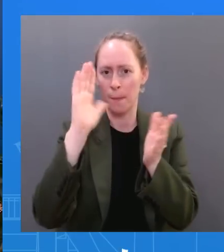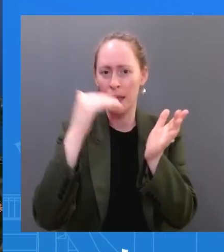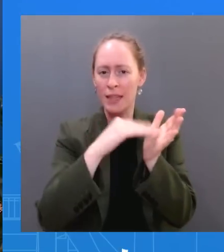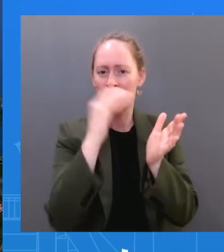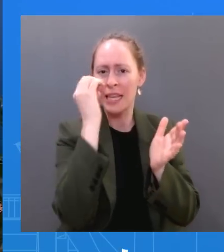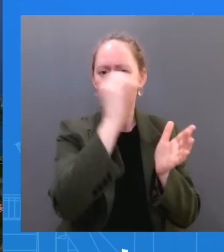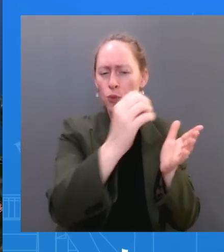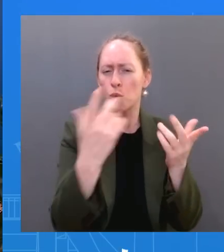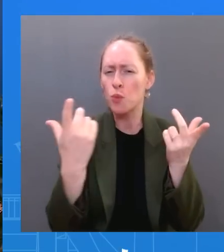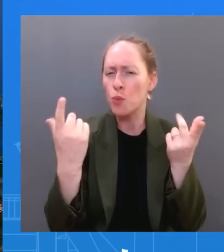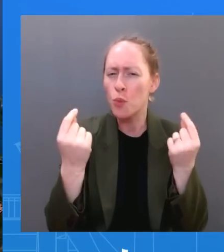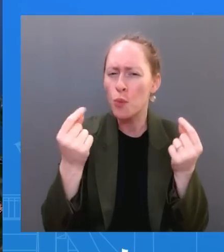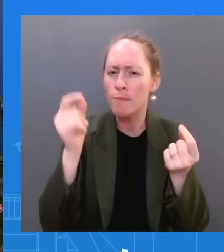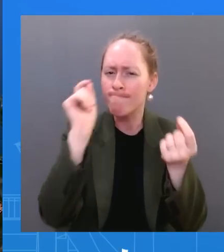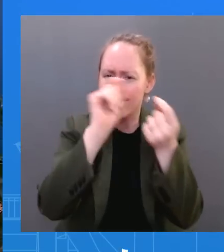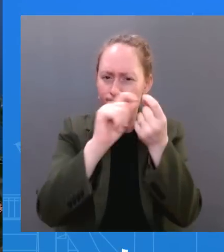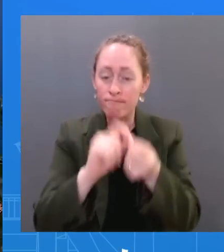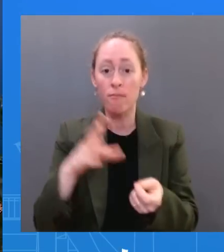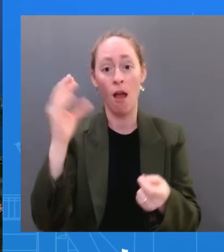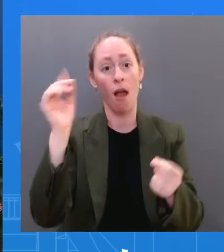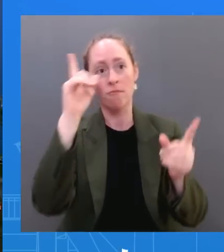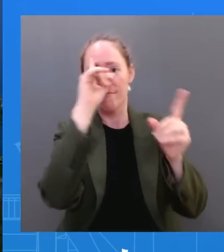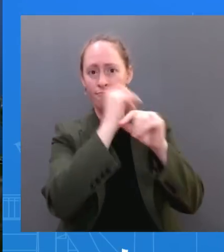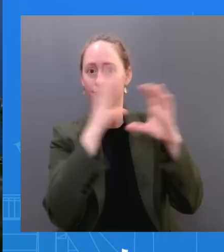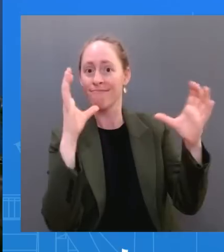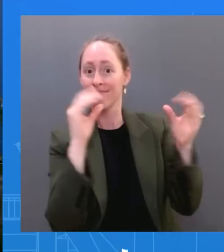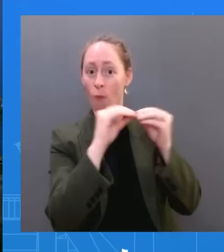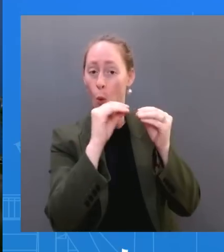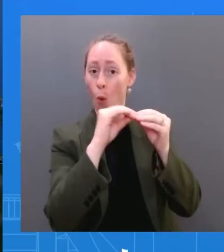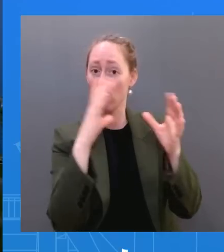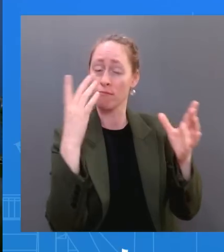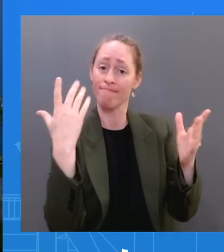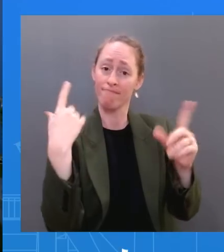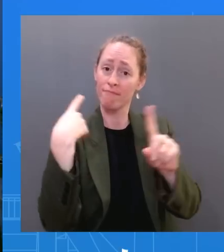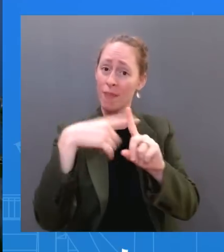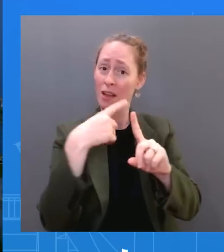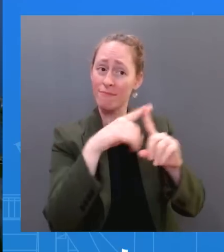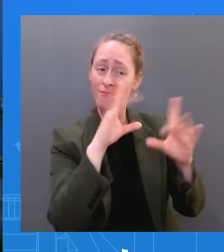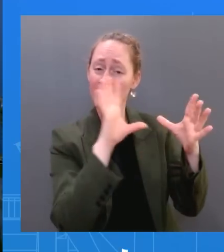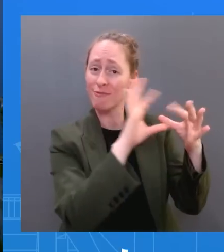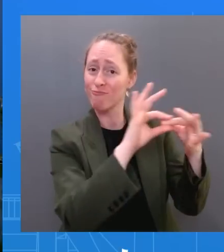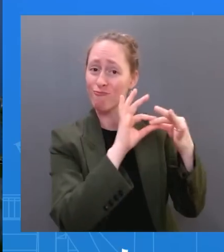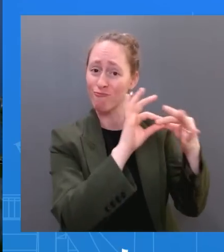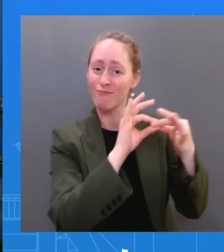And I'm going to let Jake take it away. And also, he'll take some questions afterwards. Jake, it's all yours.